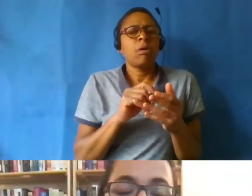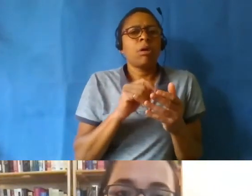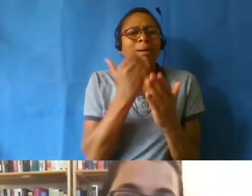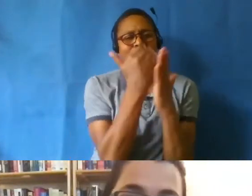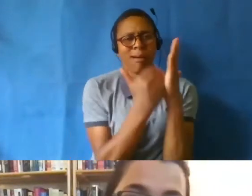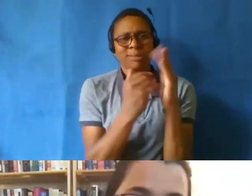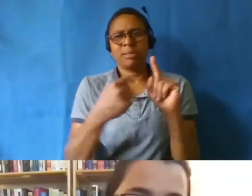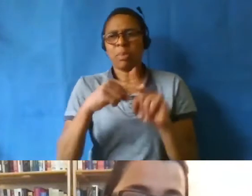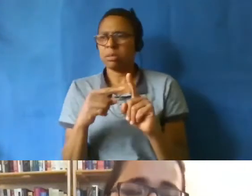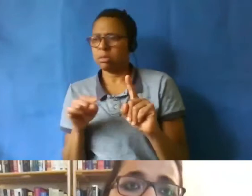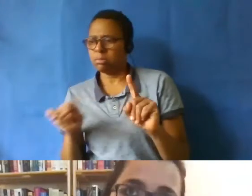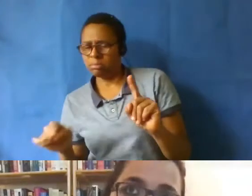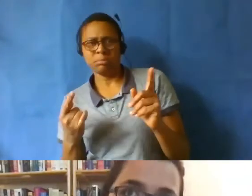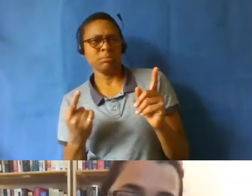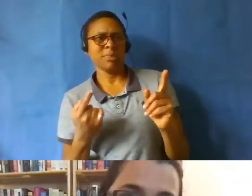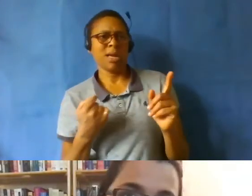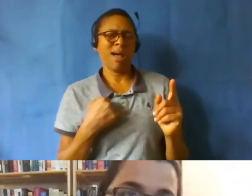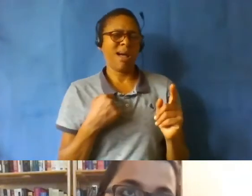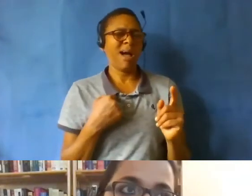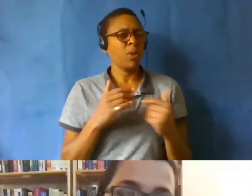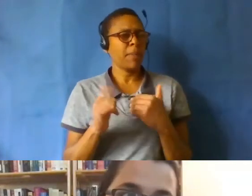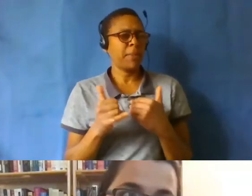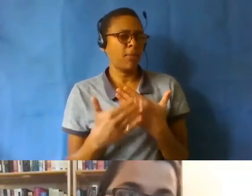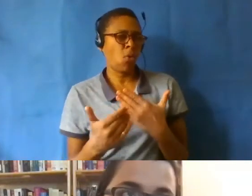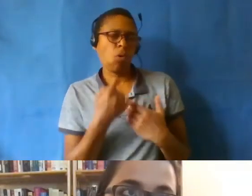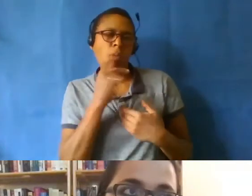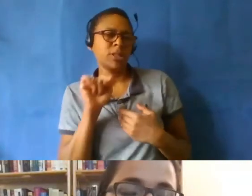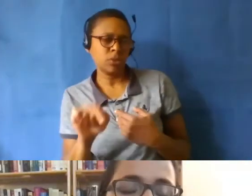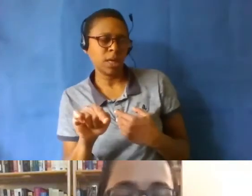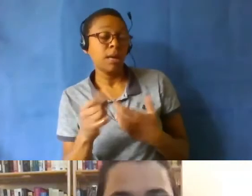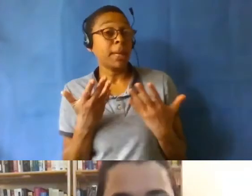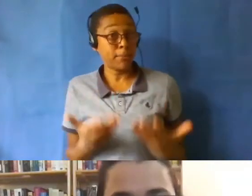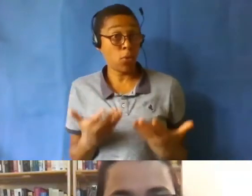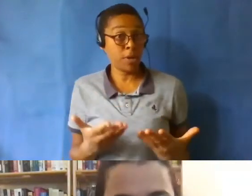fundamentalist piece there is a way in the sort of current political framework